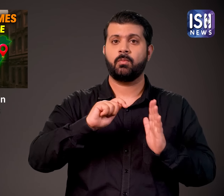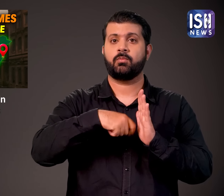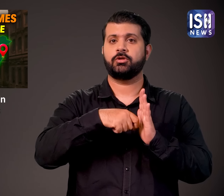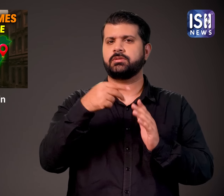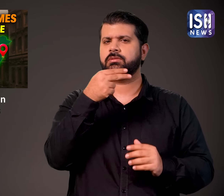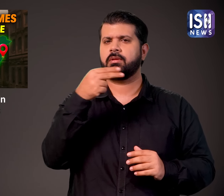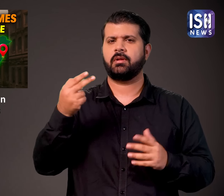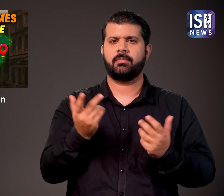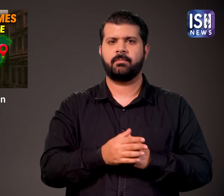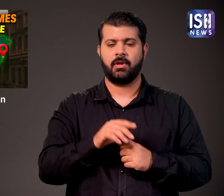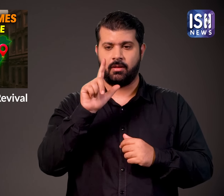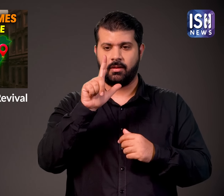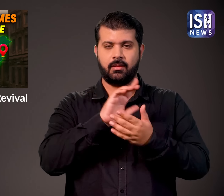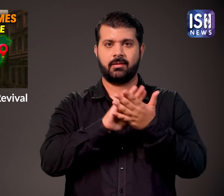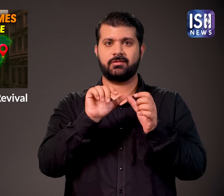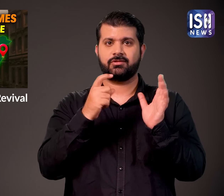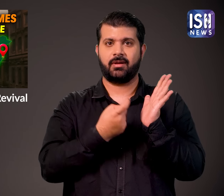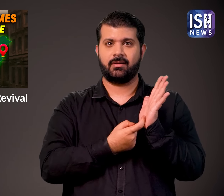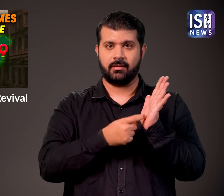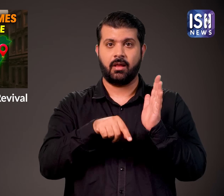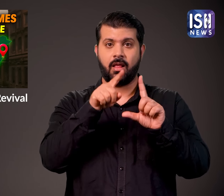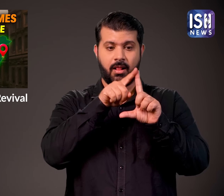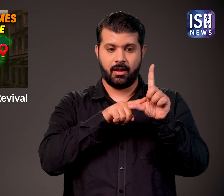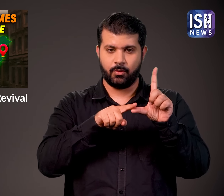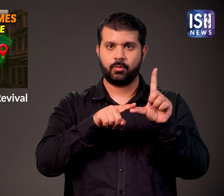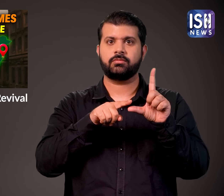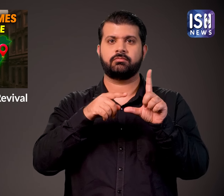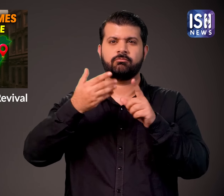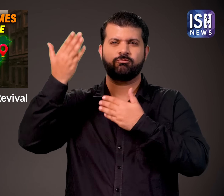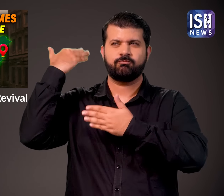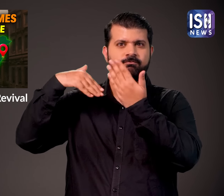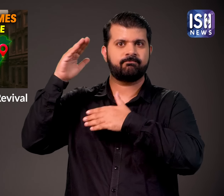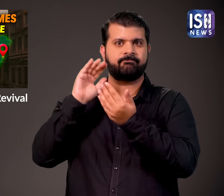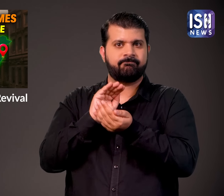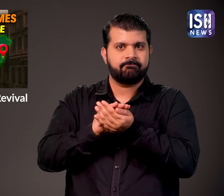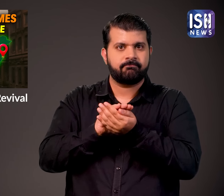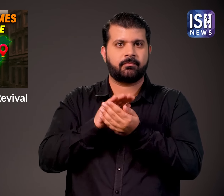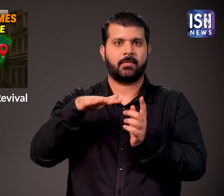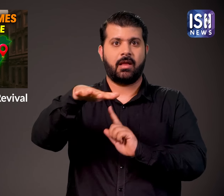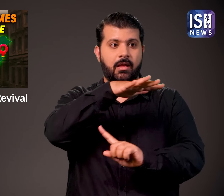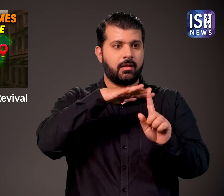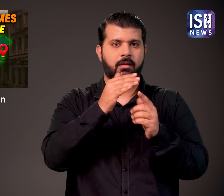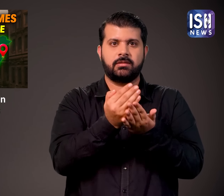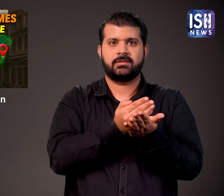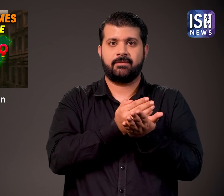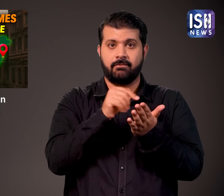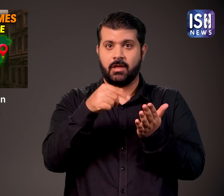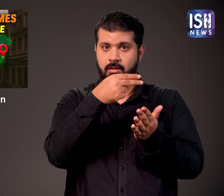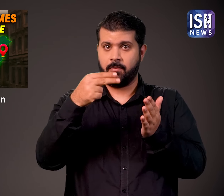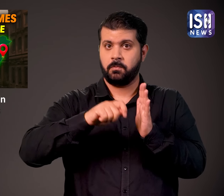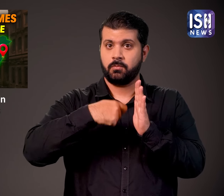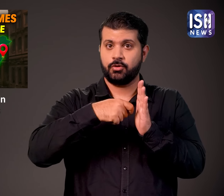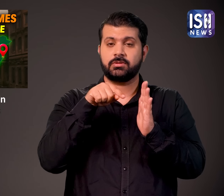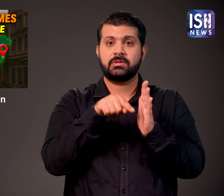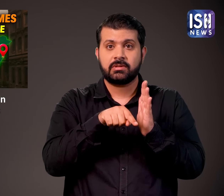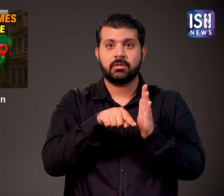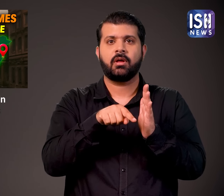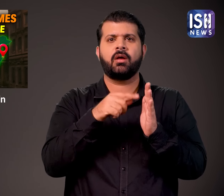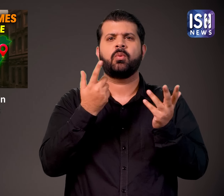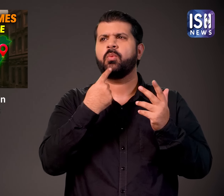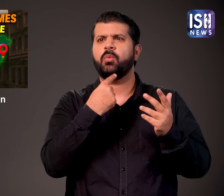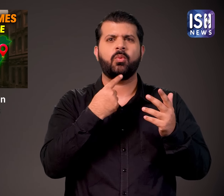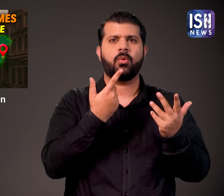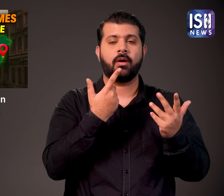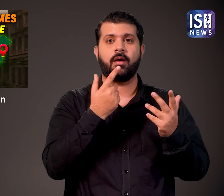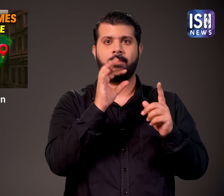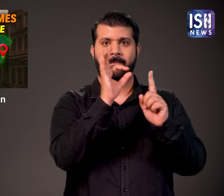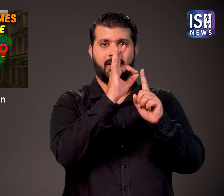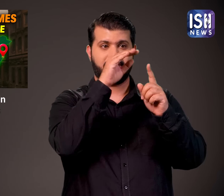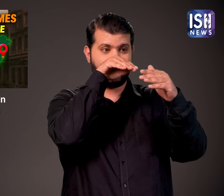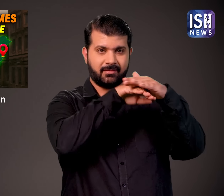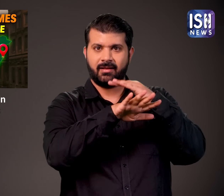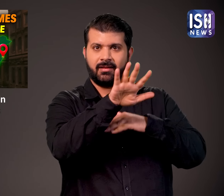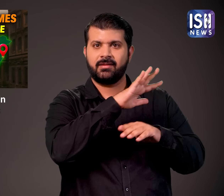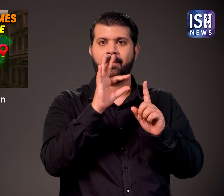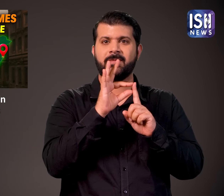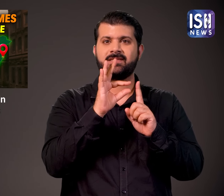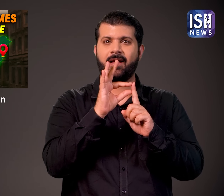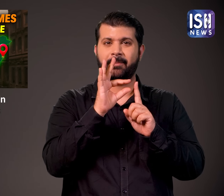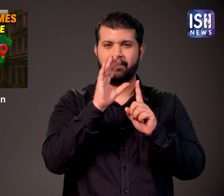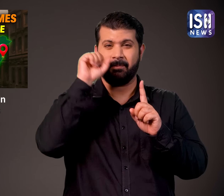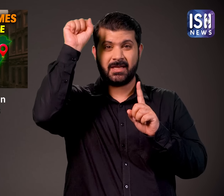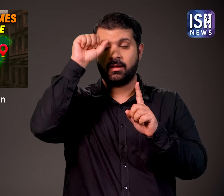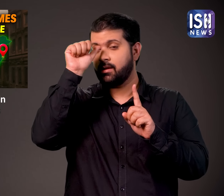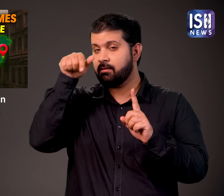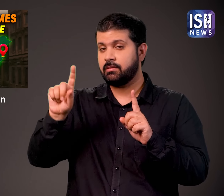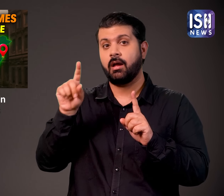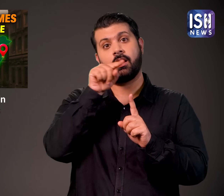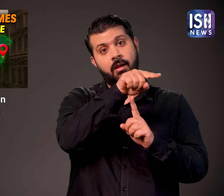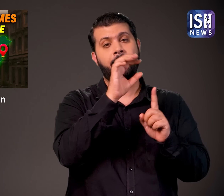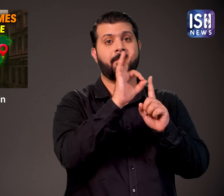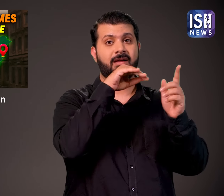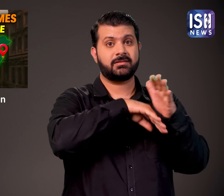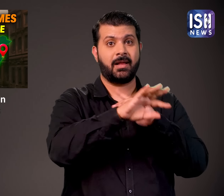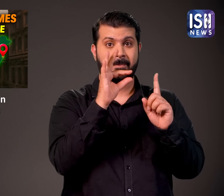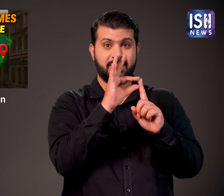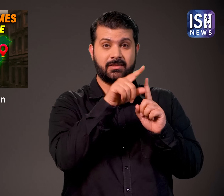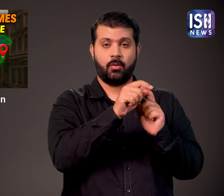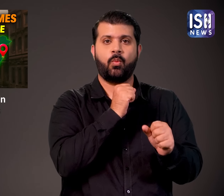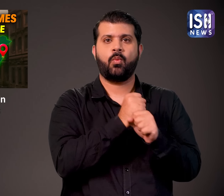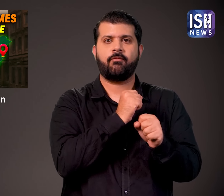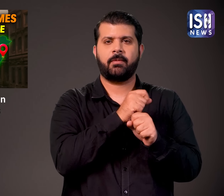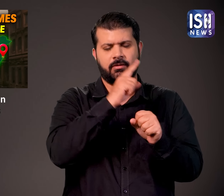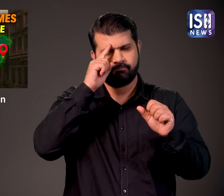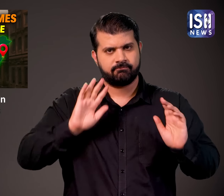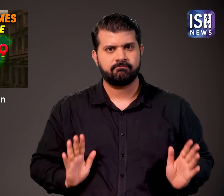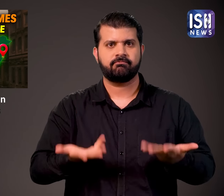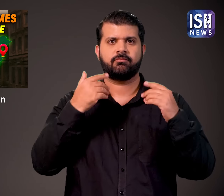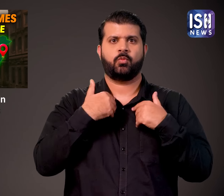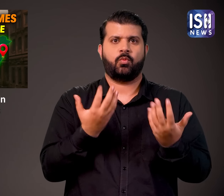The renaming campaign is part of a project called the Lahore Heritage Area Revival (LHAR), started by Pakistan’s Punjab government.